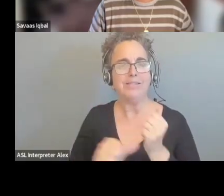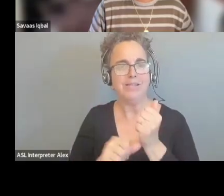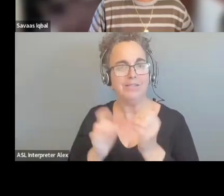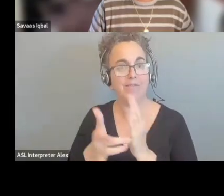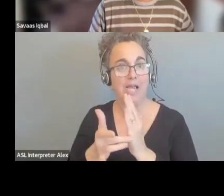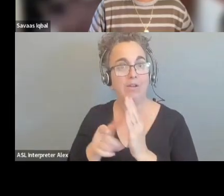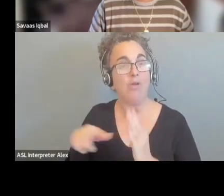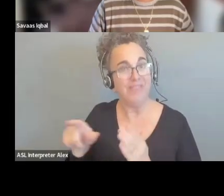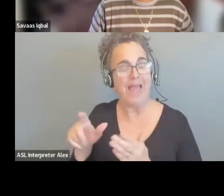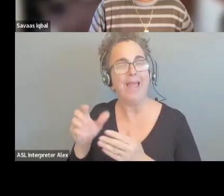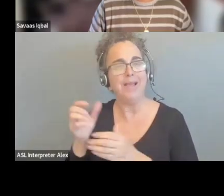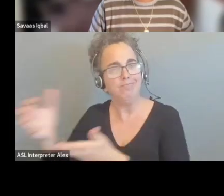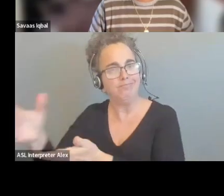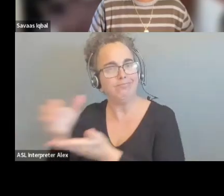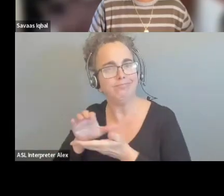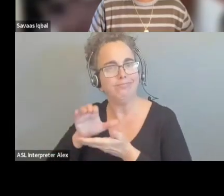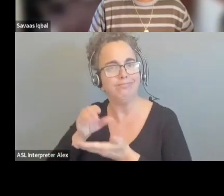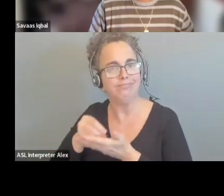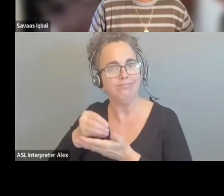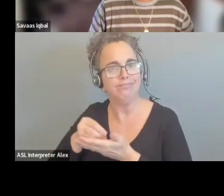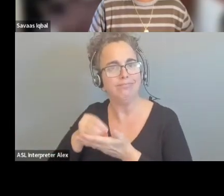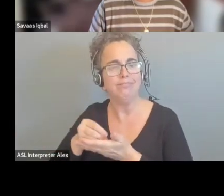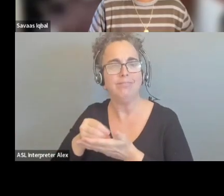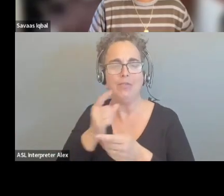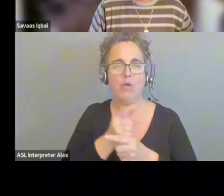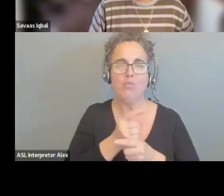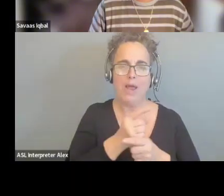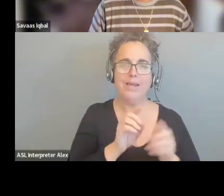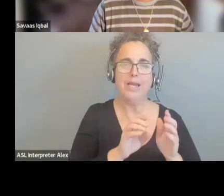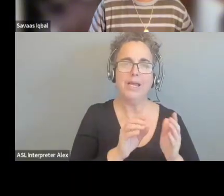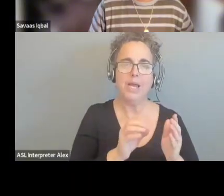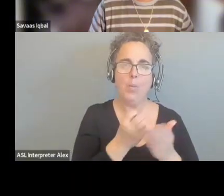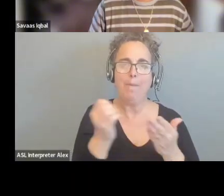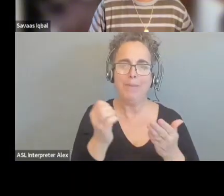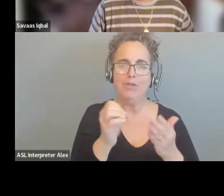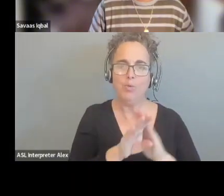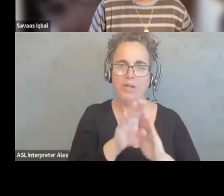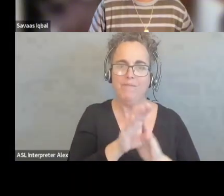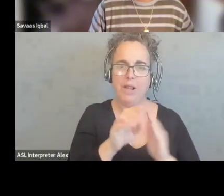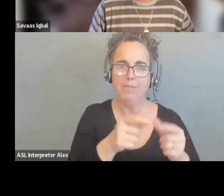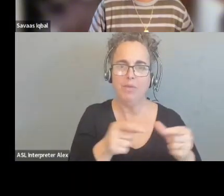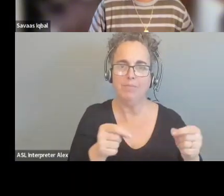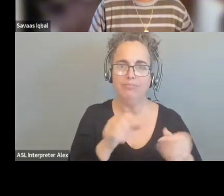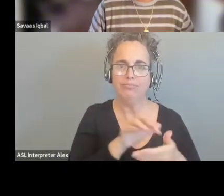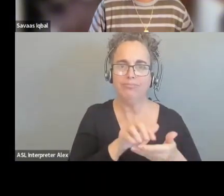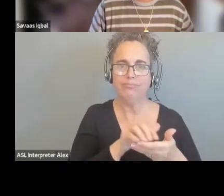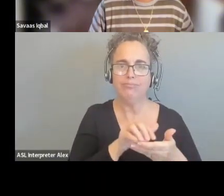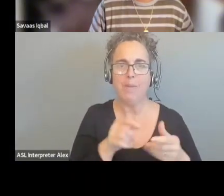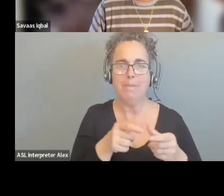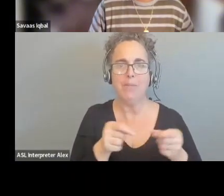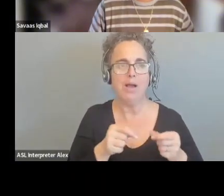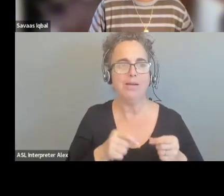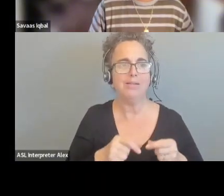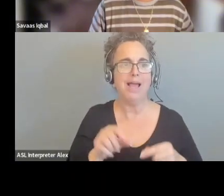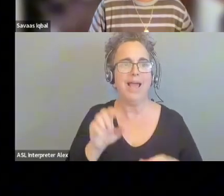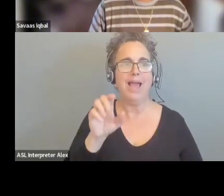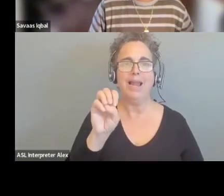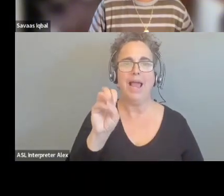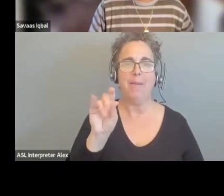and the right equipment to develop these tactile coding blocks. I also wanna thank Emma Posey from Microbit for collaborating